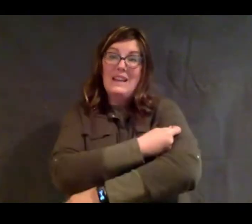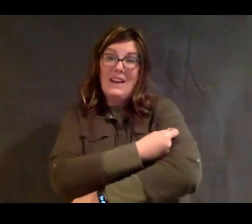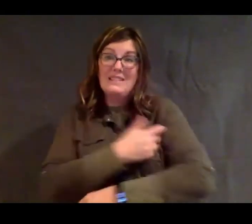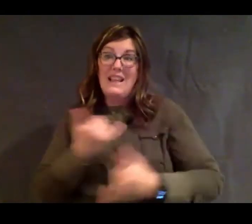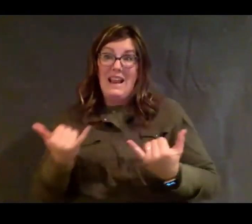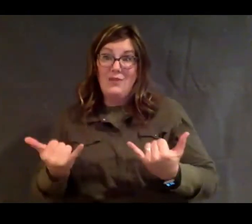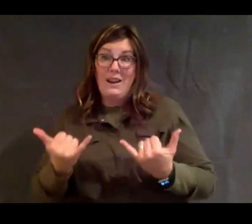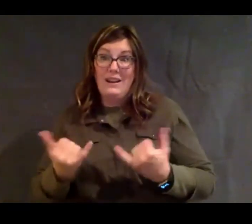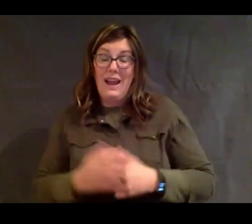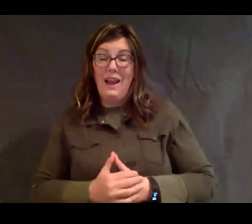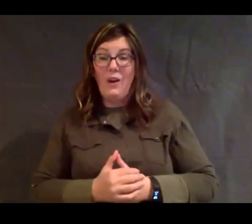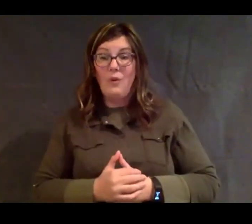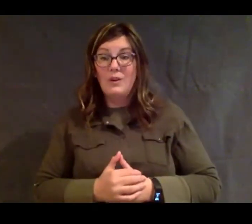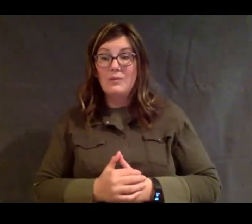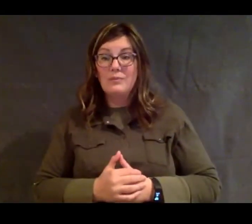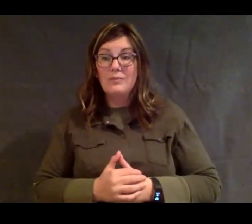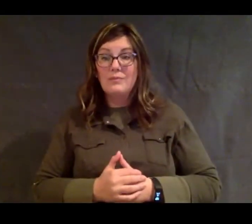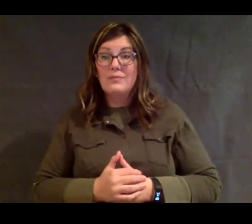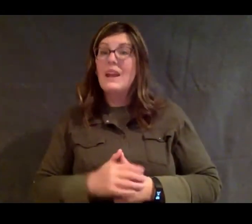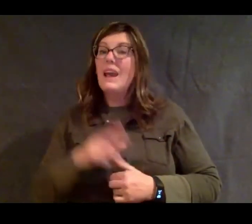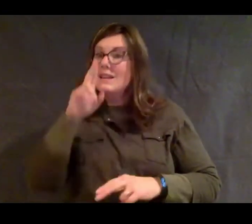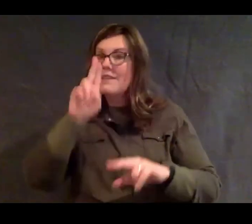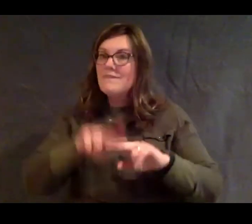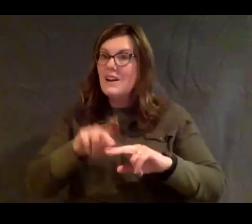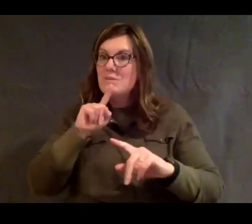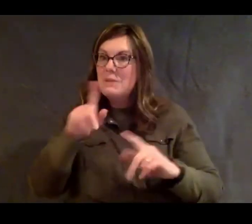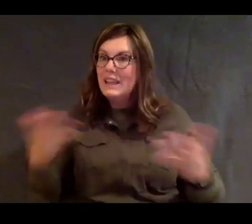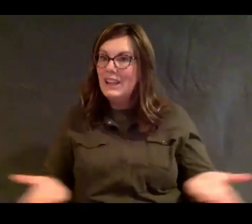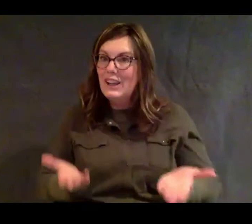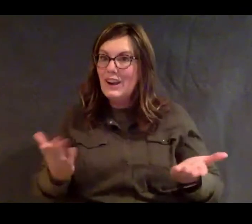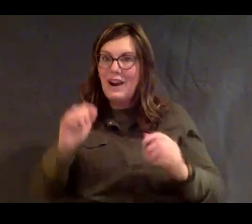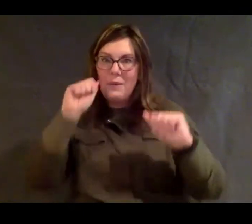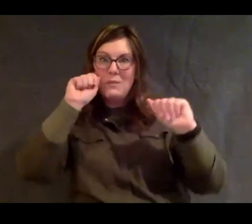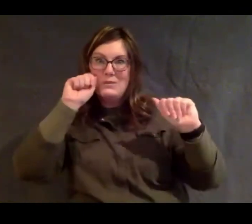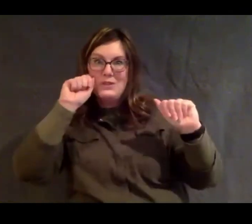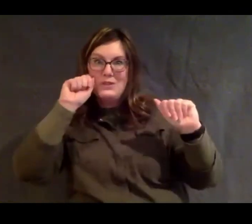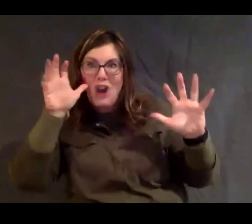uh it's fun to be here and i'm shocked at how clean people's houses are at a last minute notice